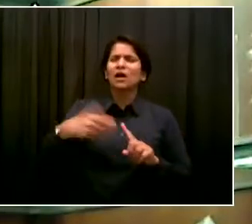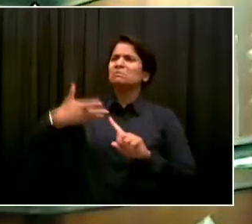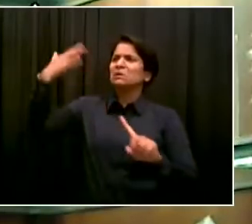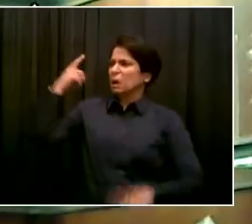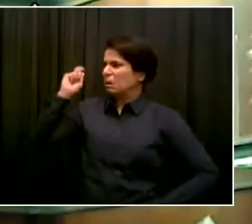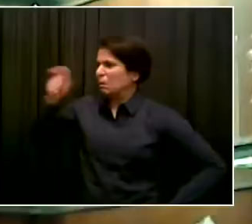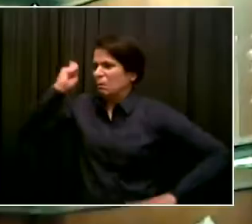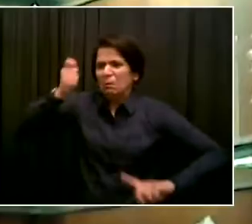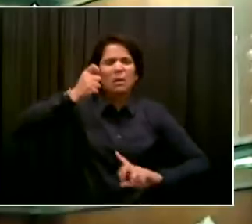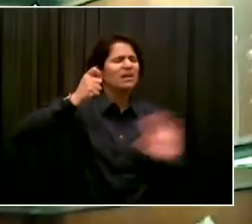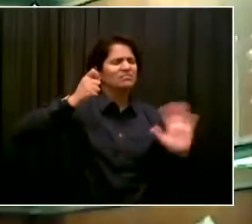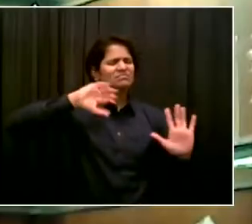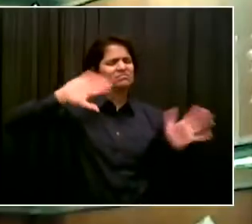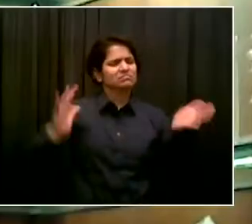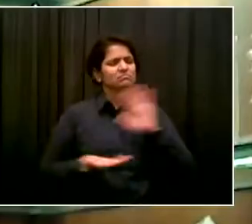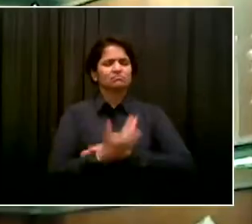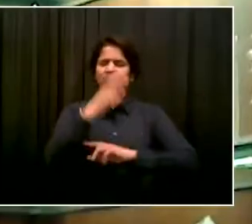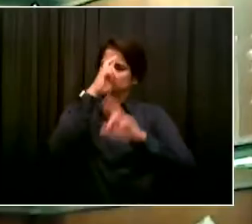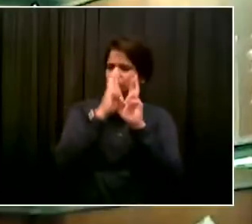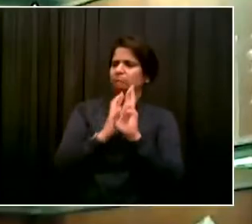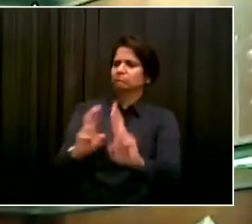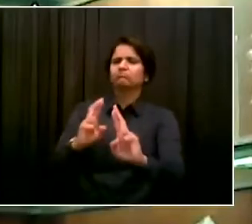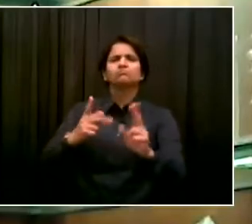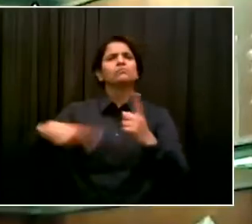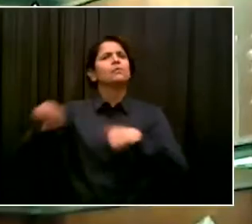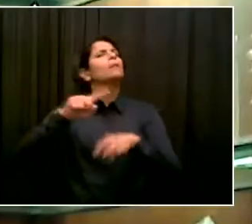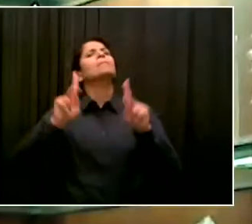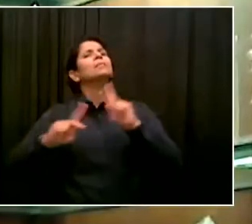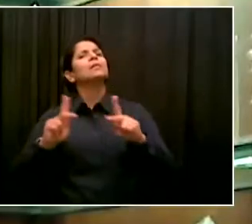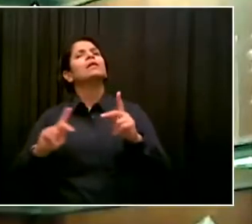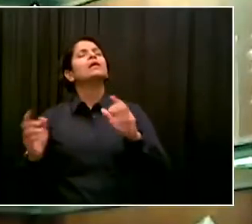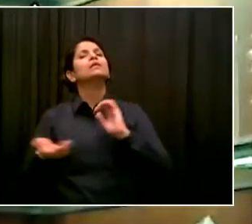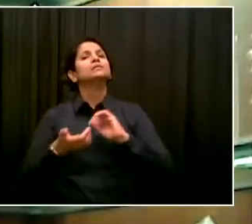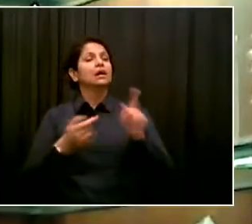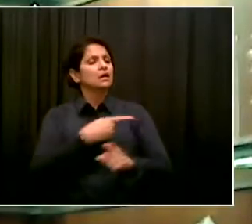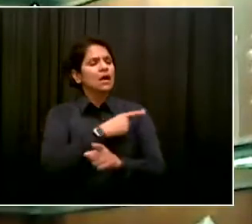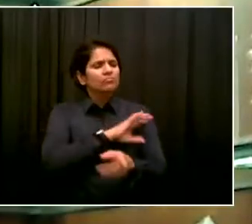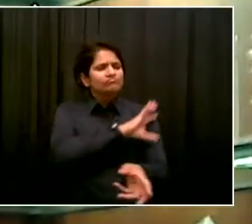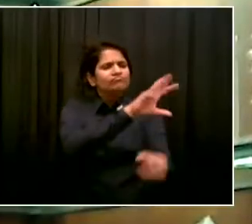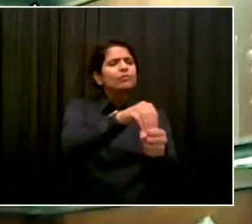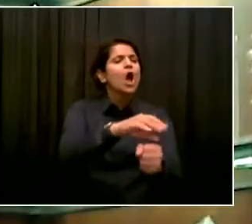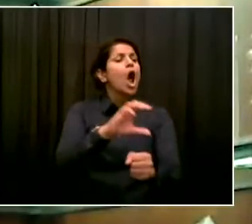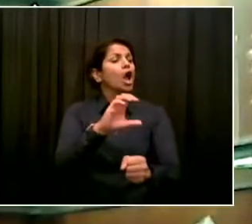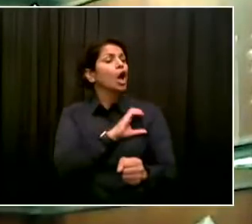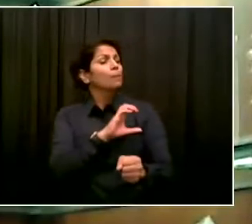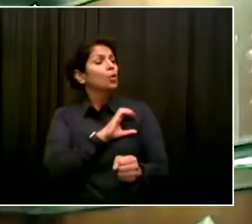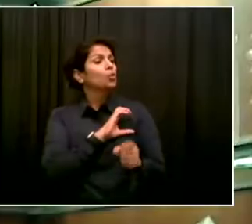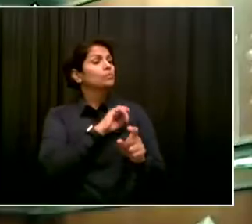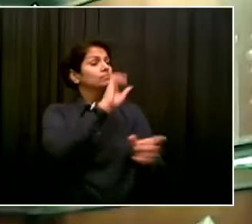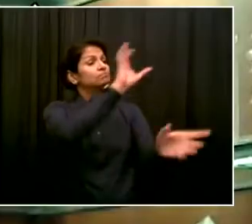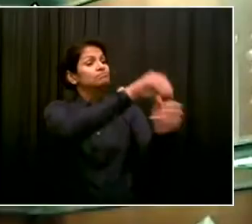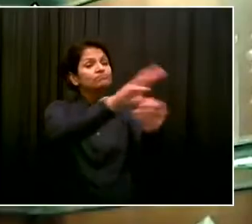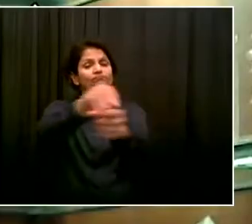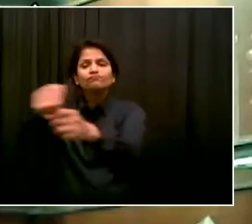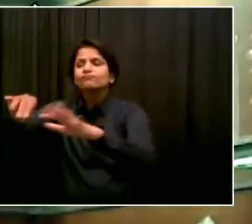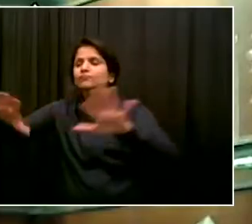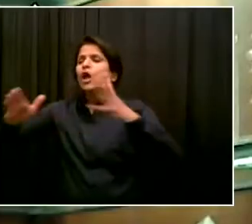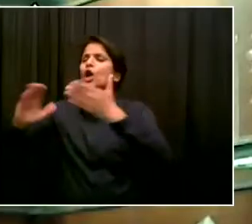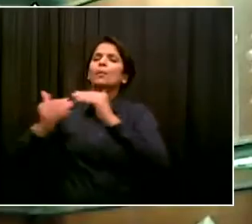VMOING POLIICNG IN A DIFFERENT DIRECTION. YOUR INVESTMENT IN THE ROY WELCOMES COMMUNITY CENTER IS A AMGE CHANGER.